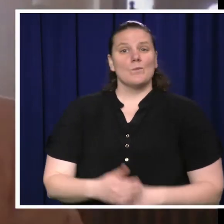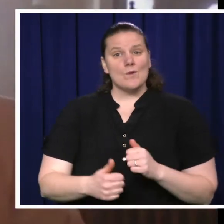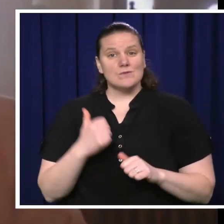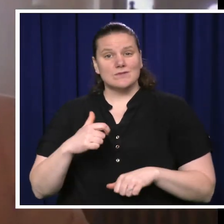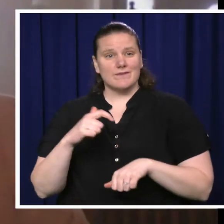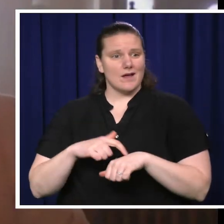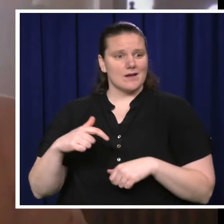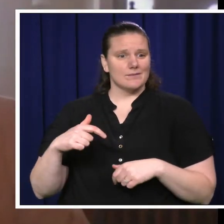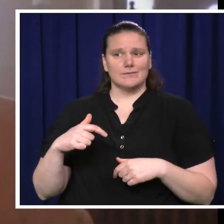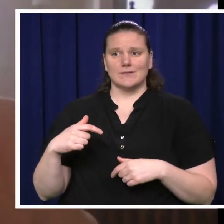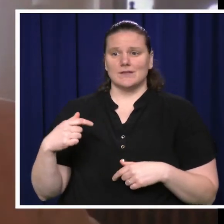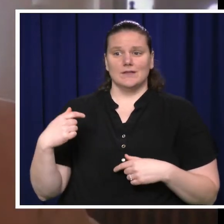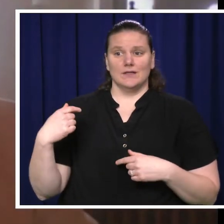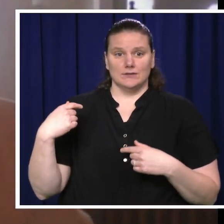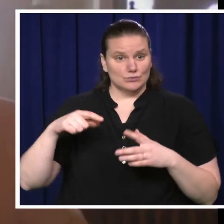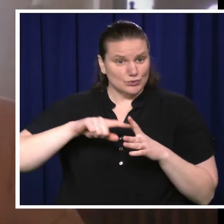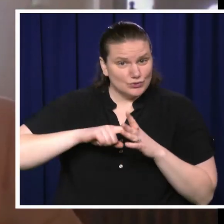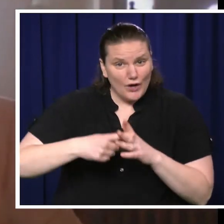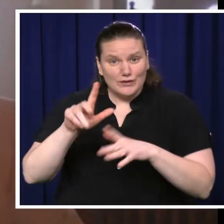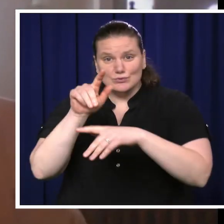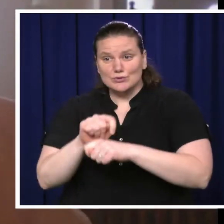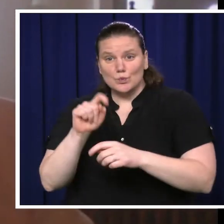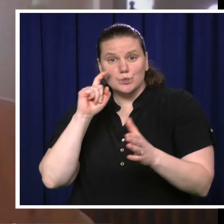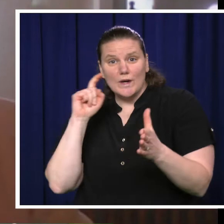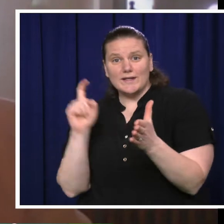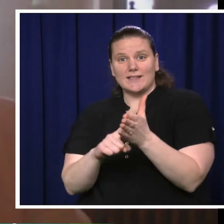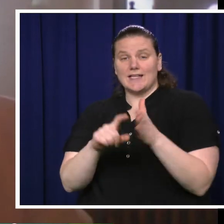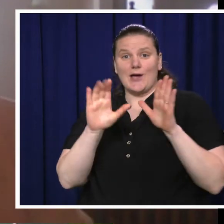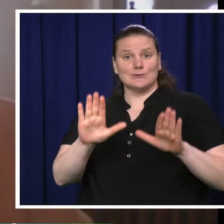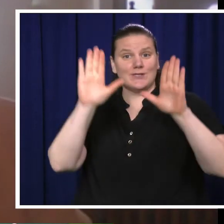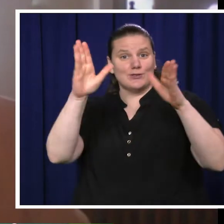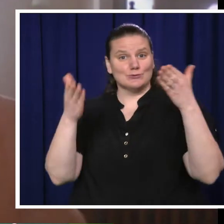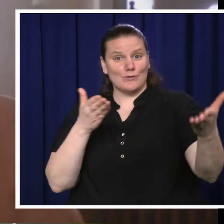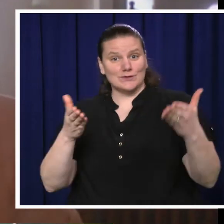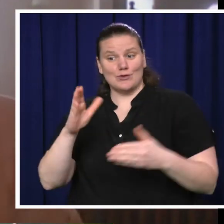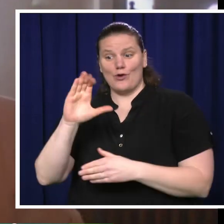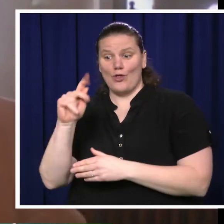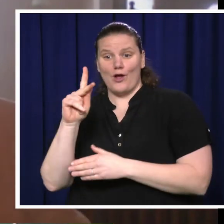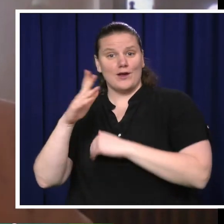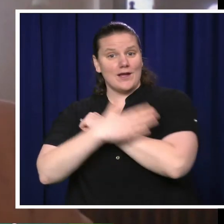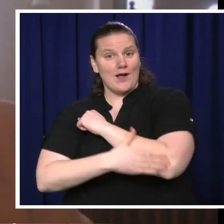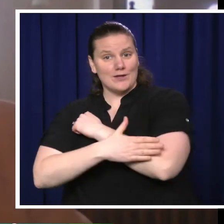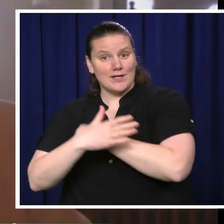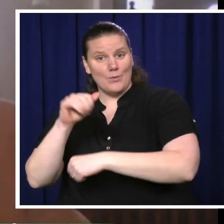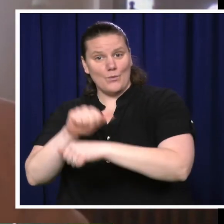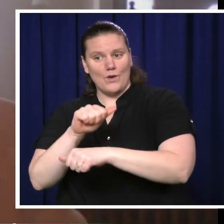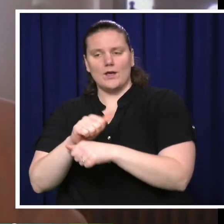Thank you, Eileen, for most of the time since NACCC began its tradition of recognizing outstanding service from a Clark